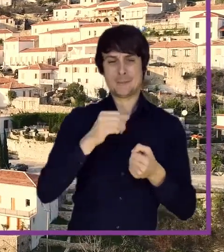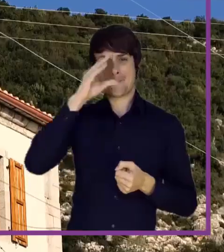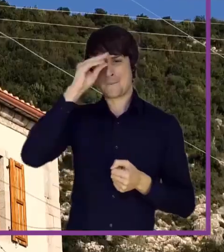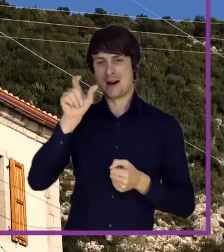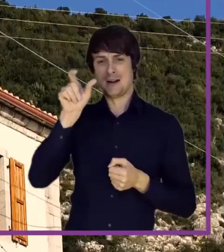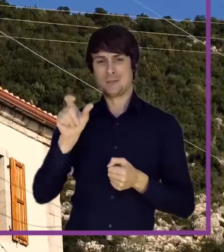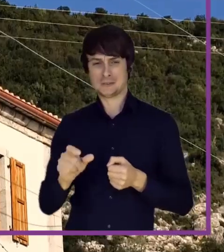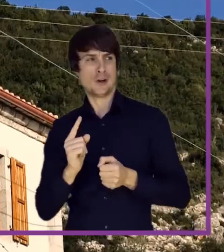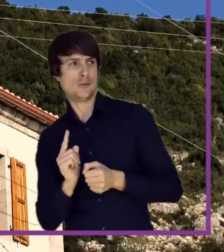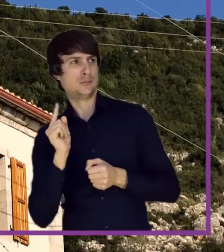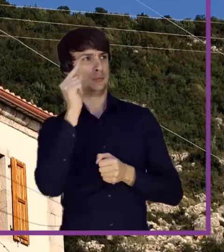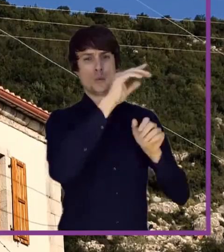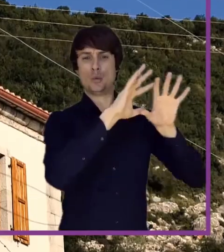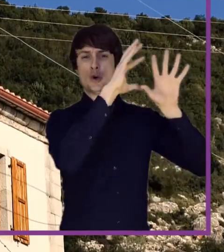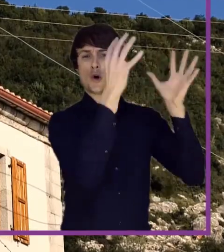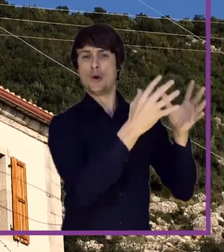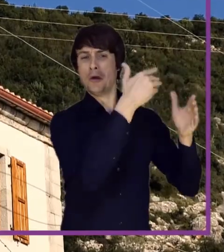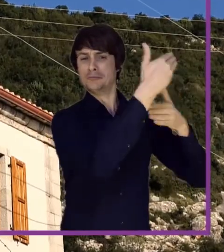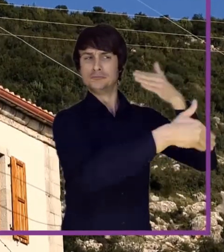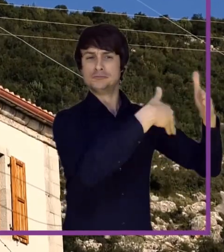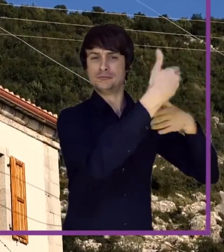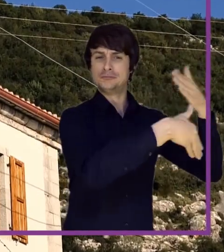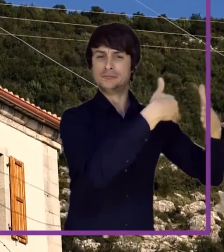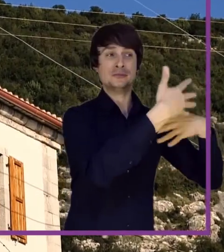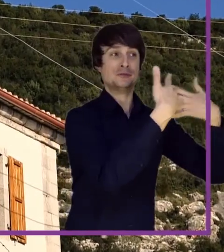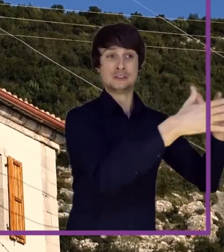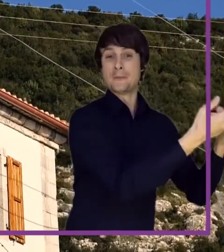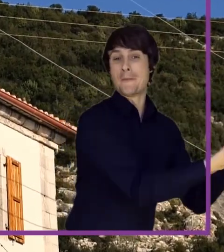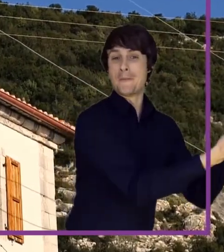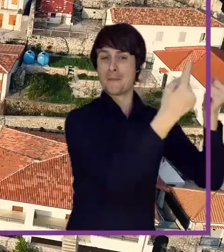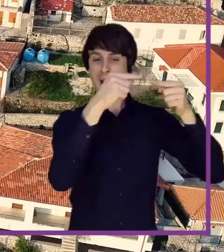collected a sum of money, and then either built or bought a house.